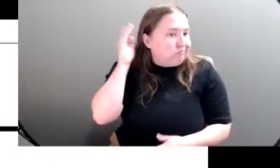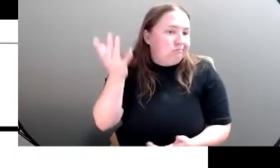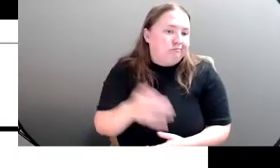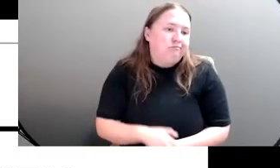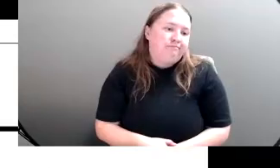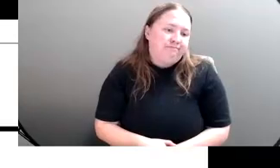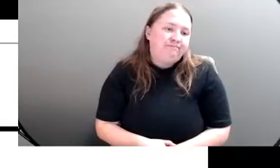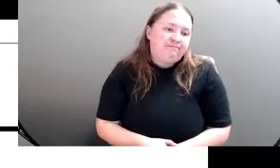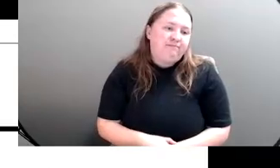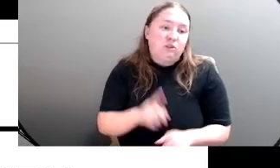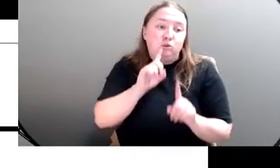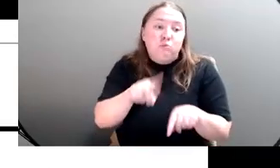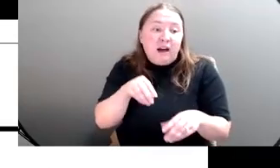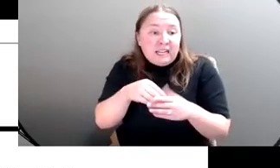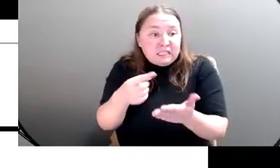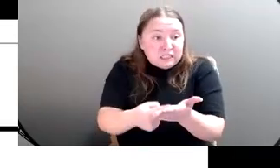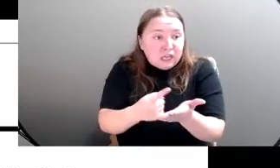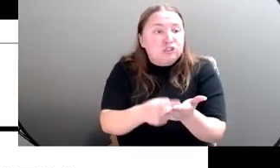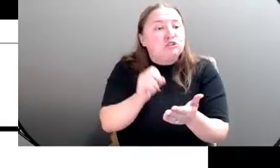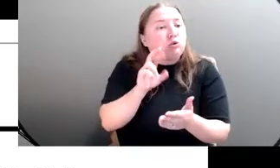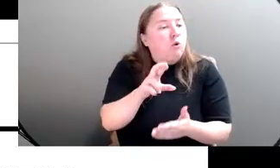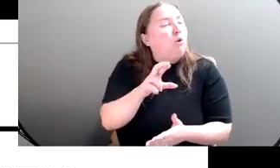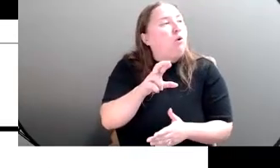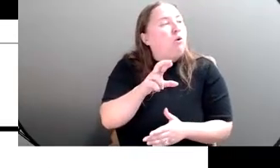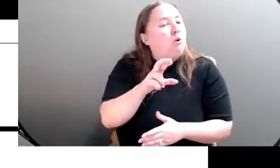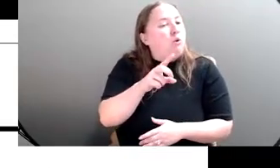in the discussions or they like it when I include